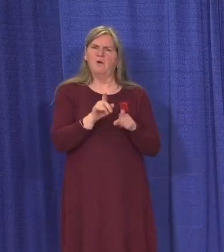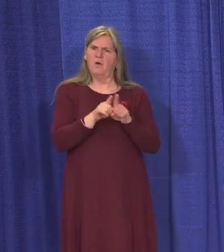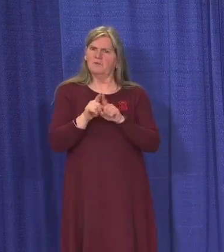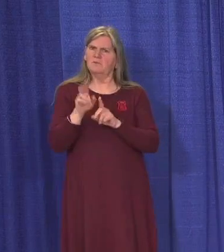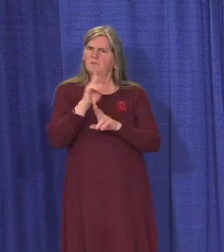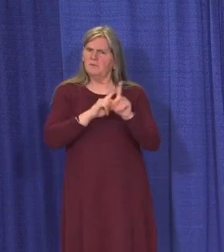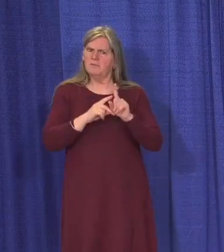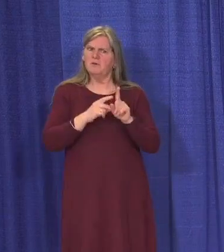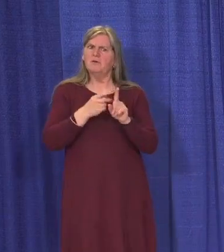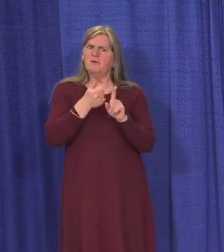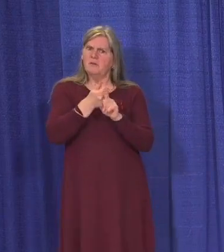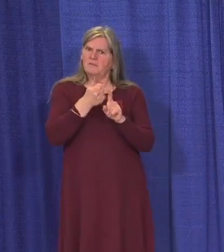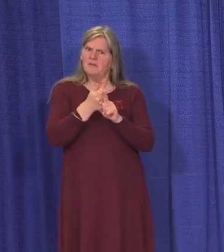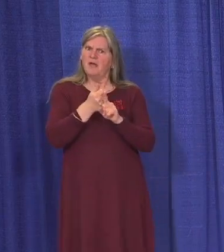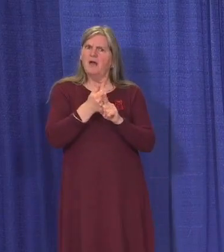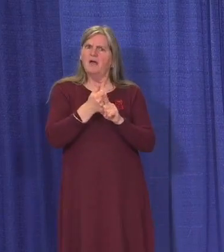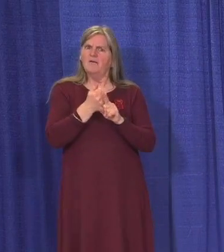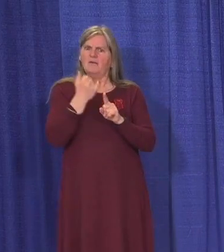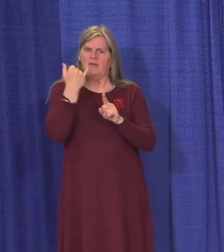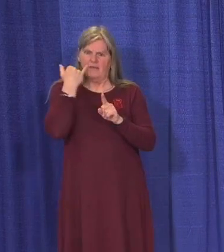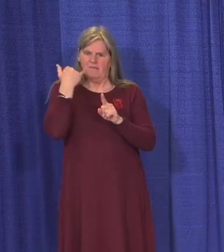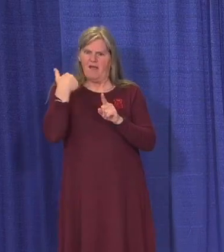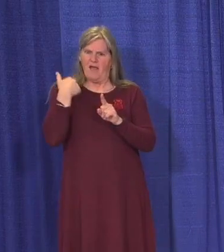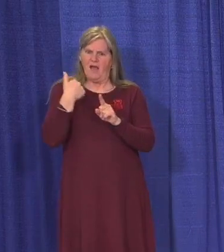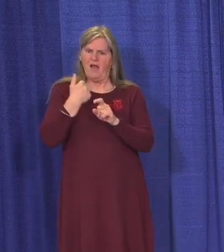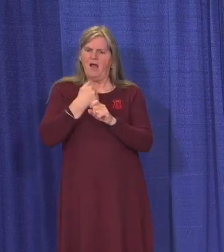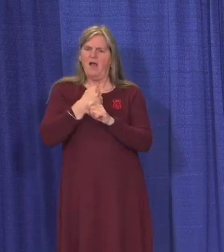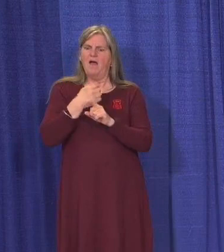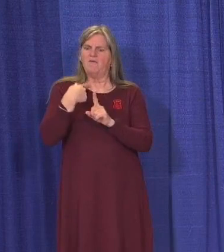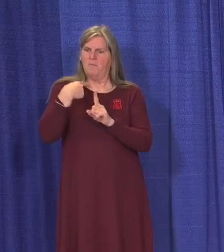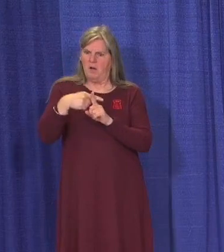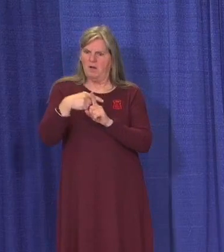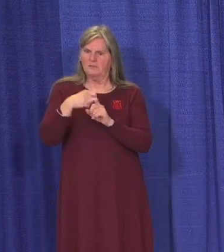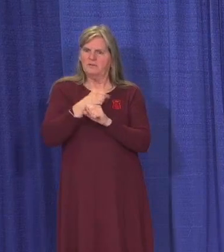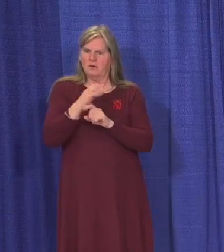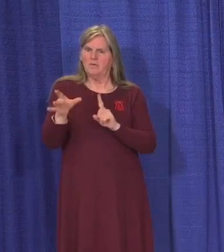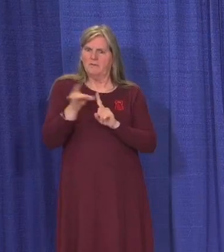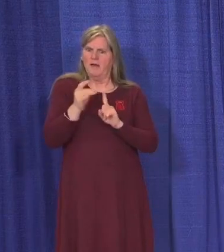are fully vaccinated and to leave the territory for any reason will not be required to